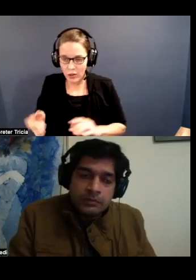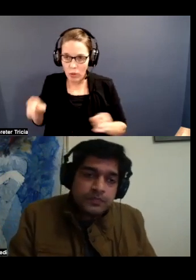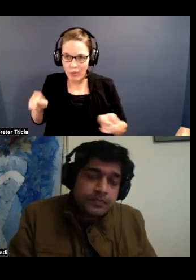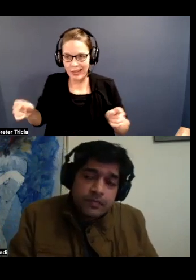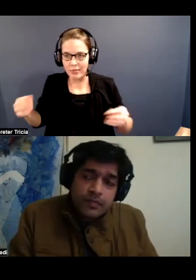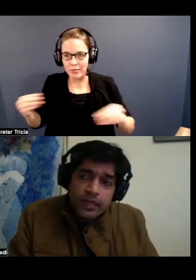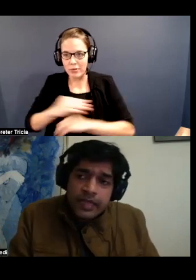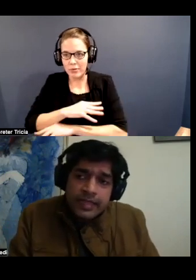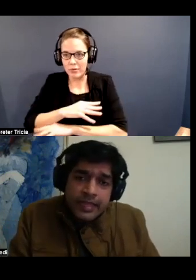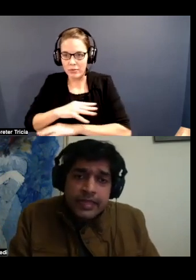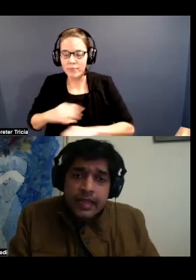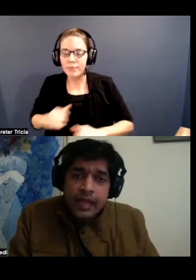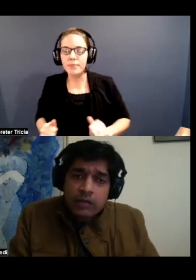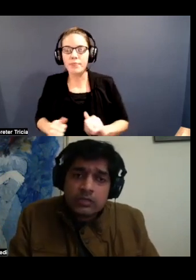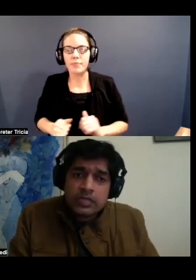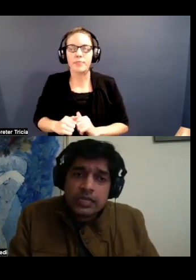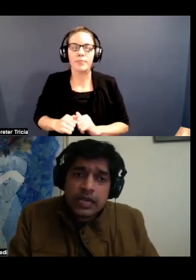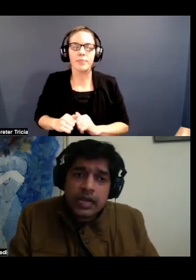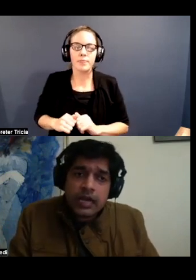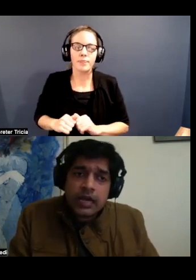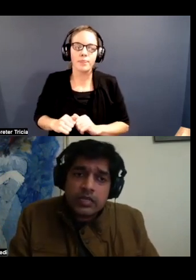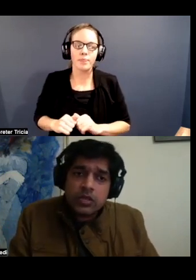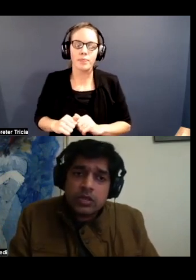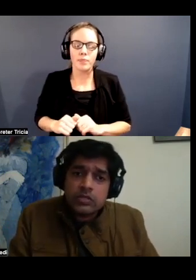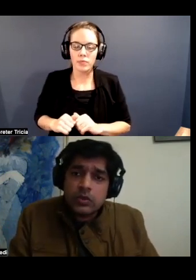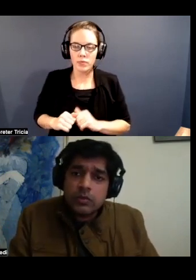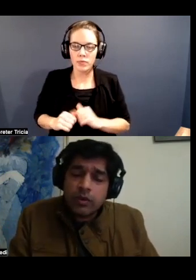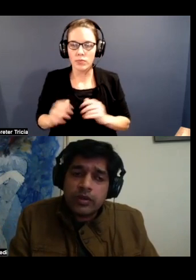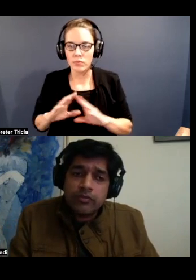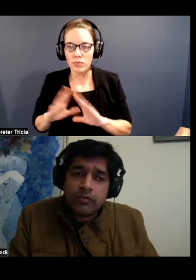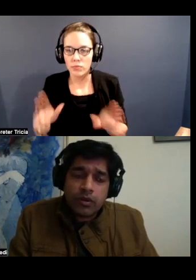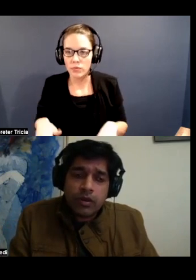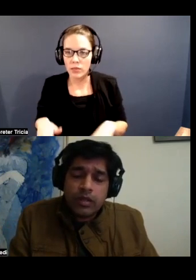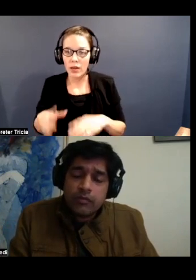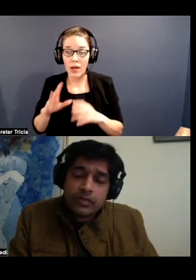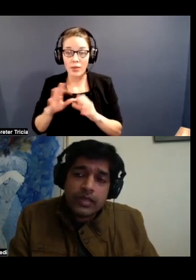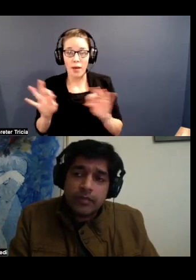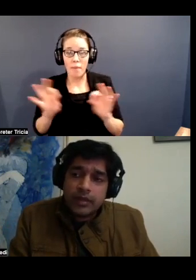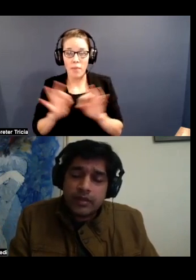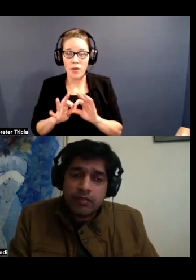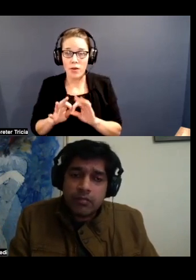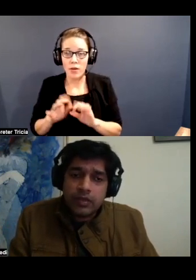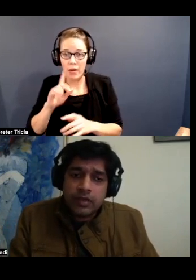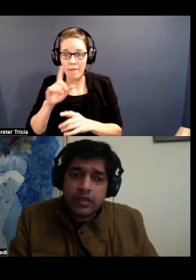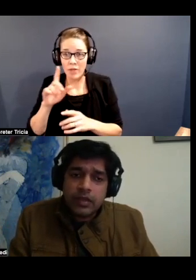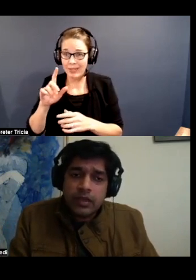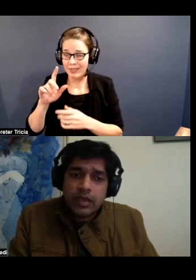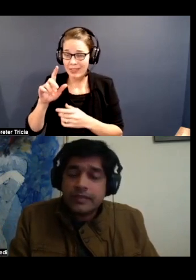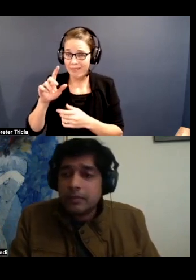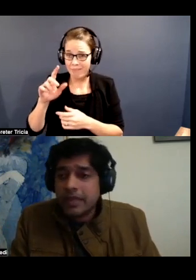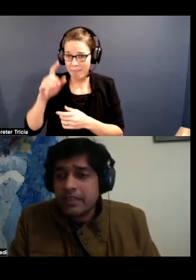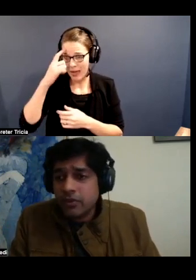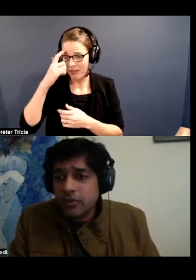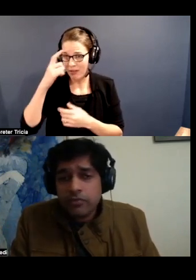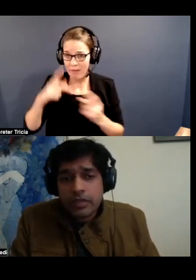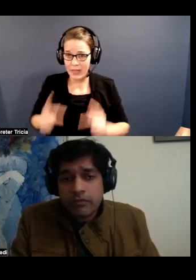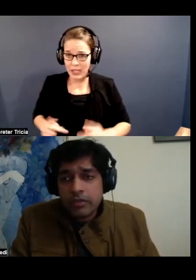then housing is also important for physical and mental well-being. It's a place where you feel comfortable.